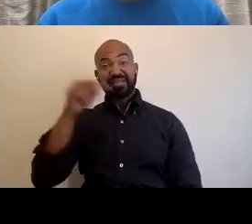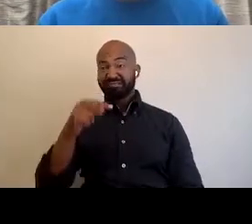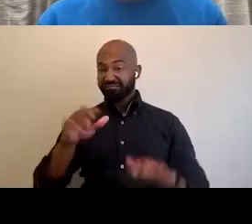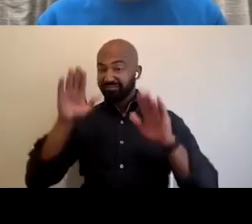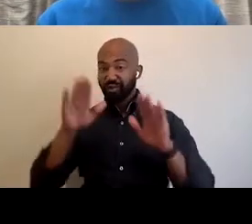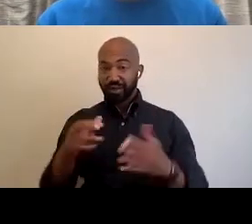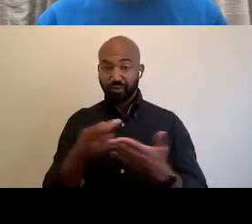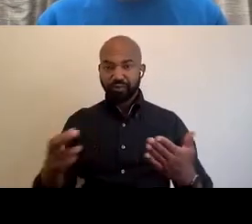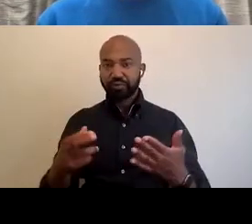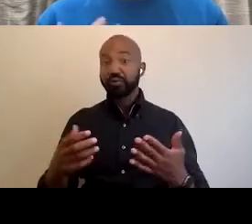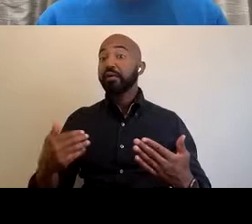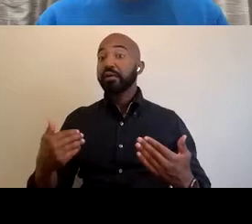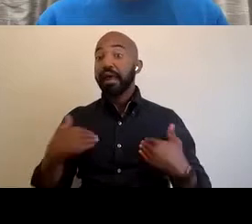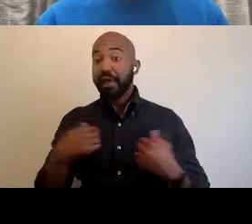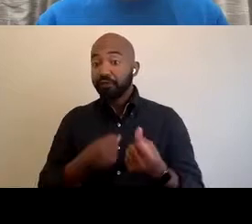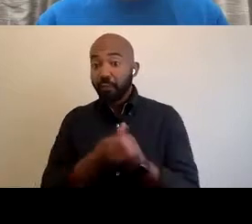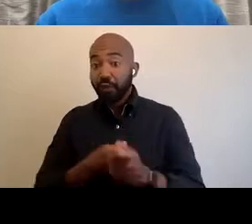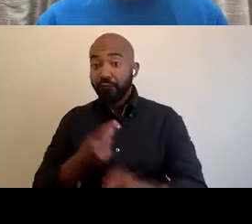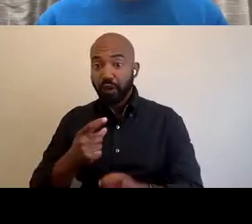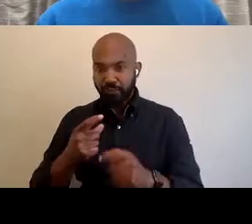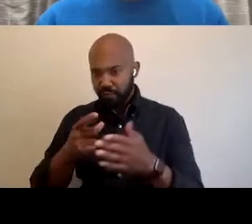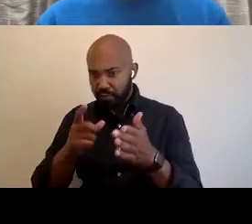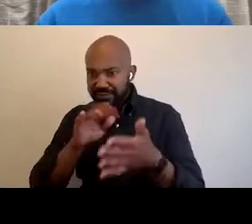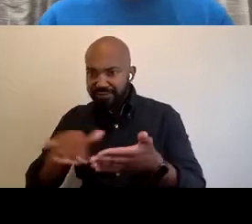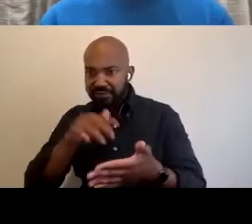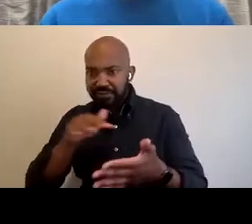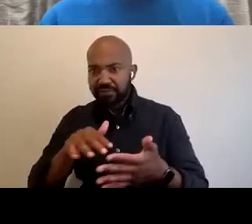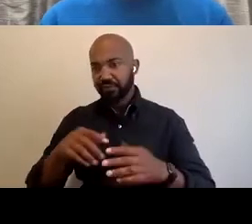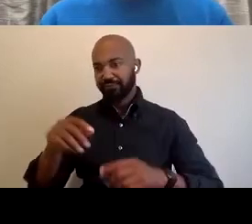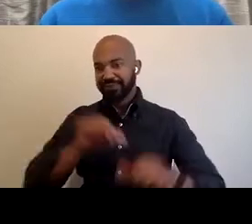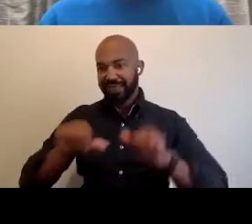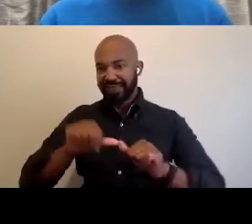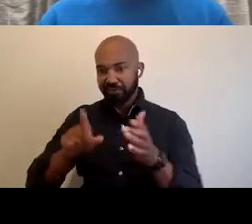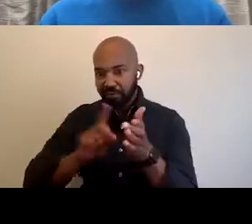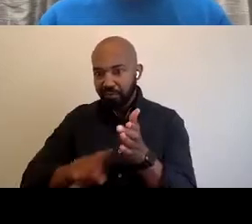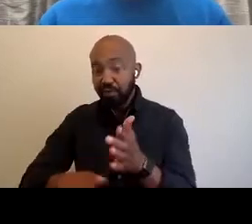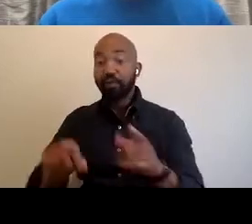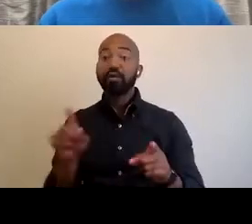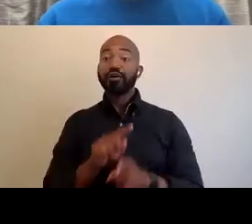by research as well as clinical care. And then I utilize this site as well